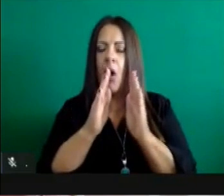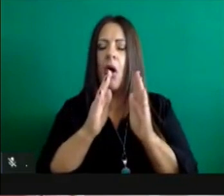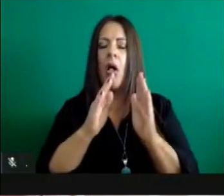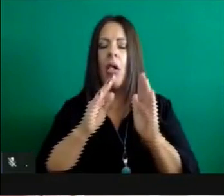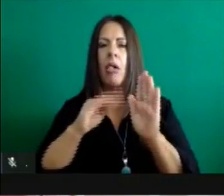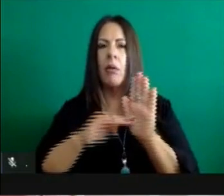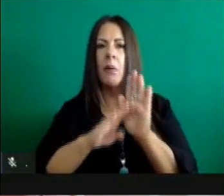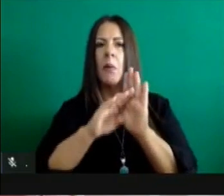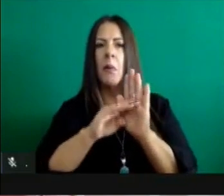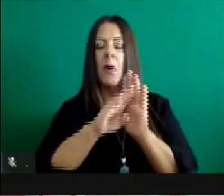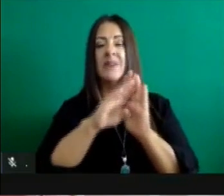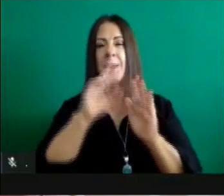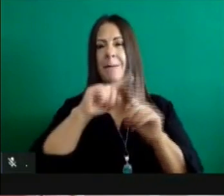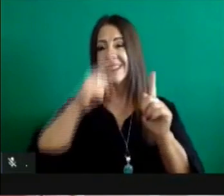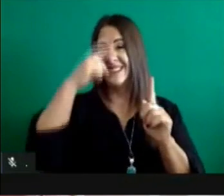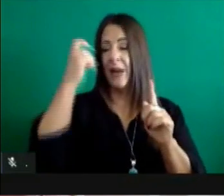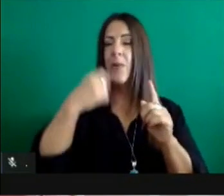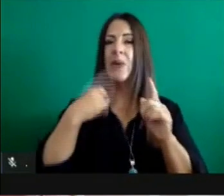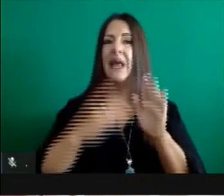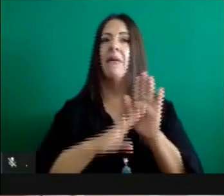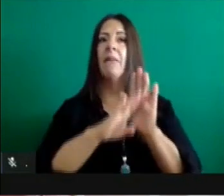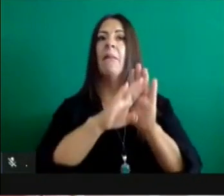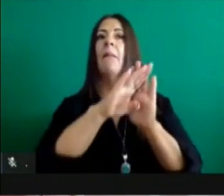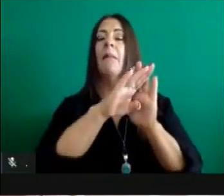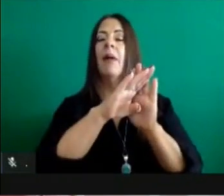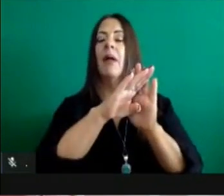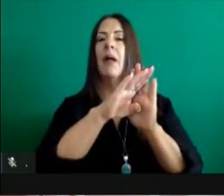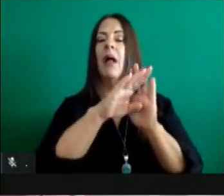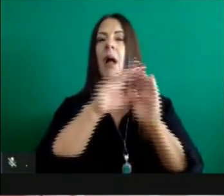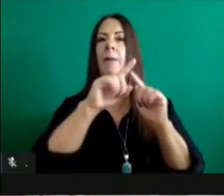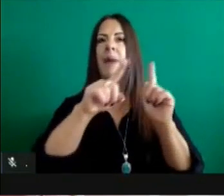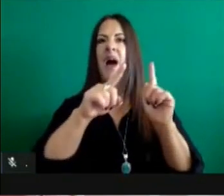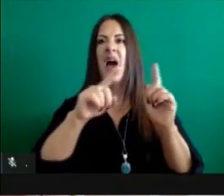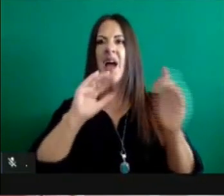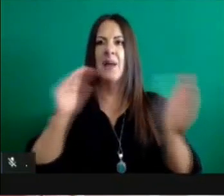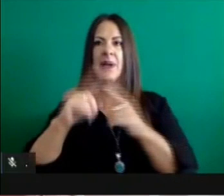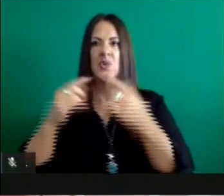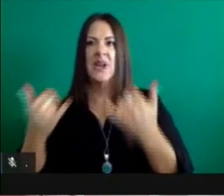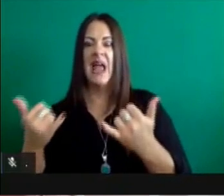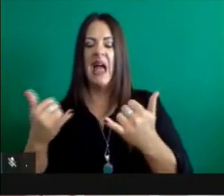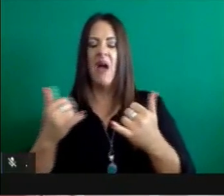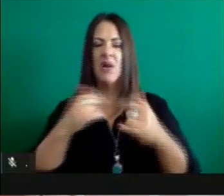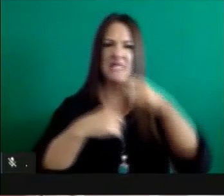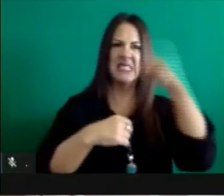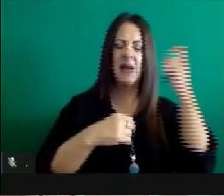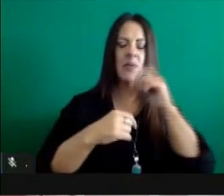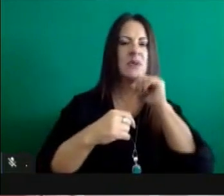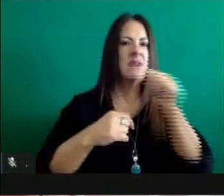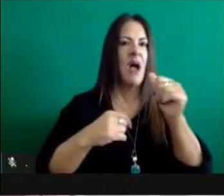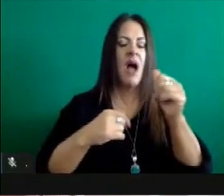WE WERE ABLE TO, FRANKLY, KEEP THE CURVE DOWN, KEEP IT FLAT. WE DIDN'T SEE A BIG DUMP. IN THE SUMMER THOUGH, WE DID